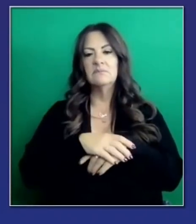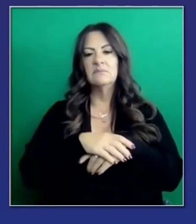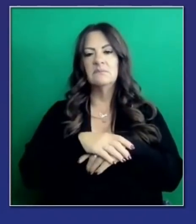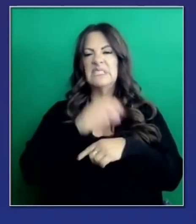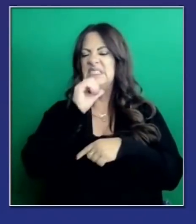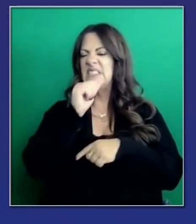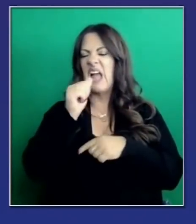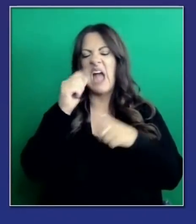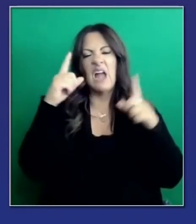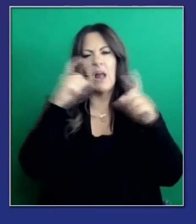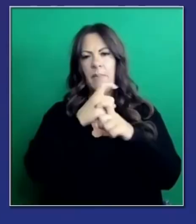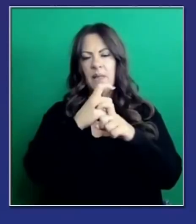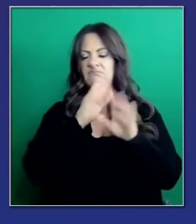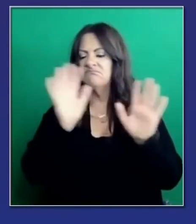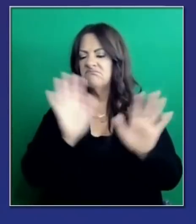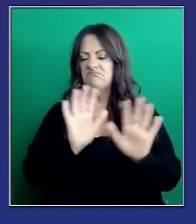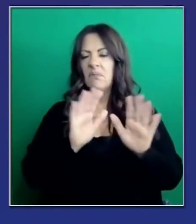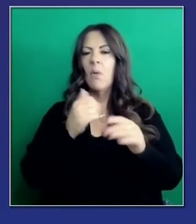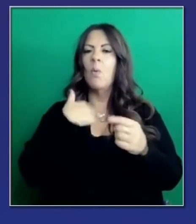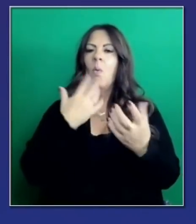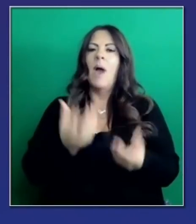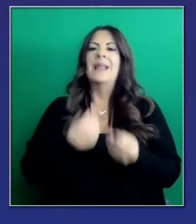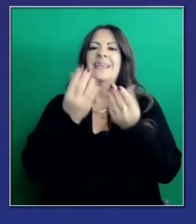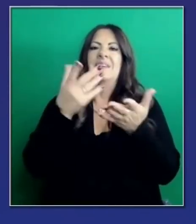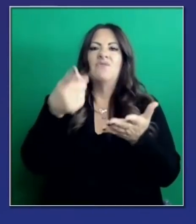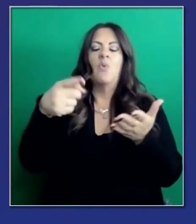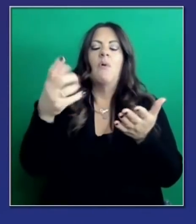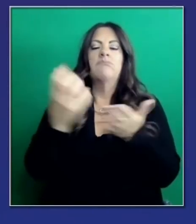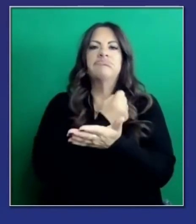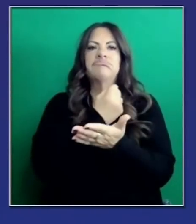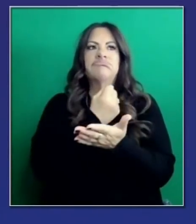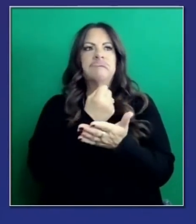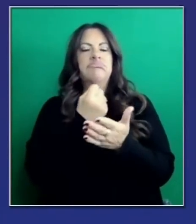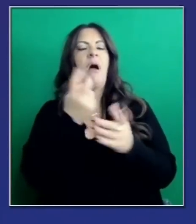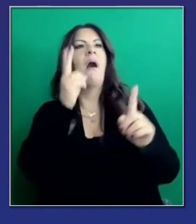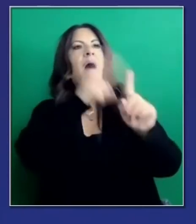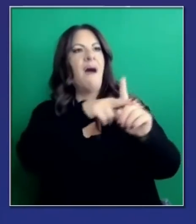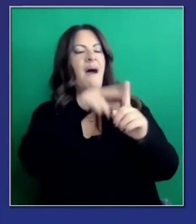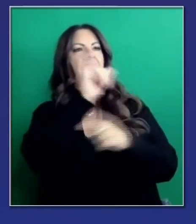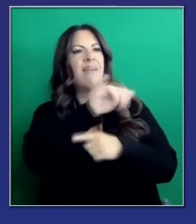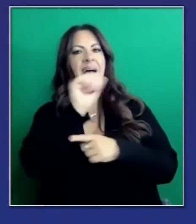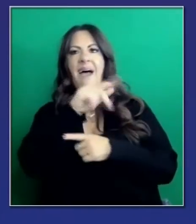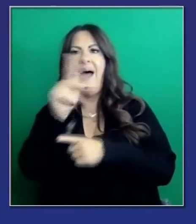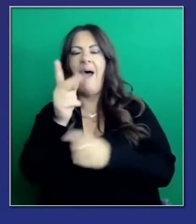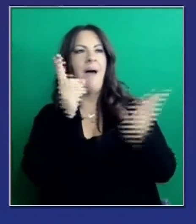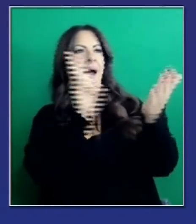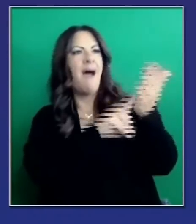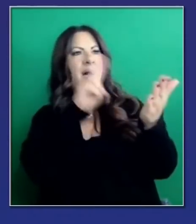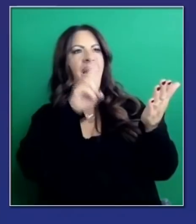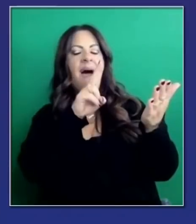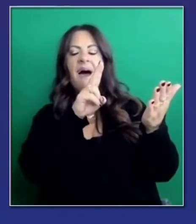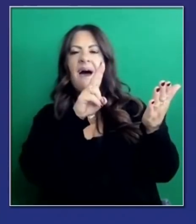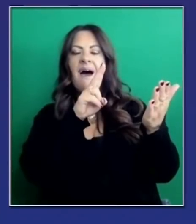OUR NIGHTLY NEWS. THAT SAID, THE IDEA IS NOT VERY COMPLICATED.